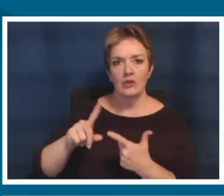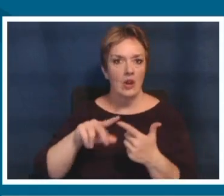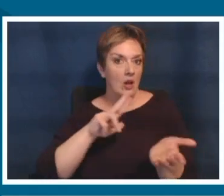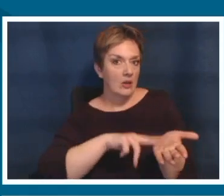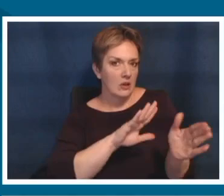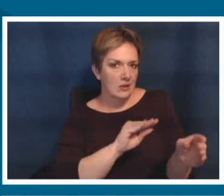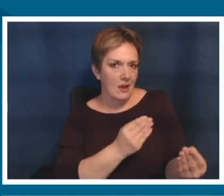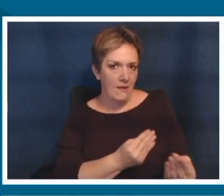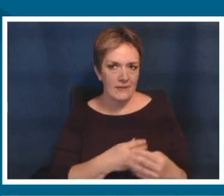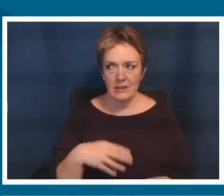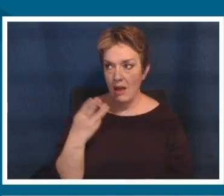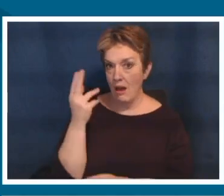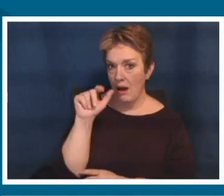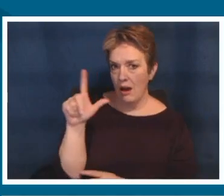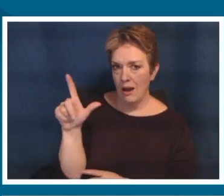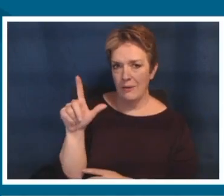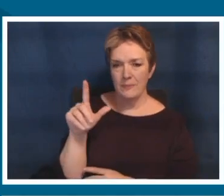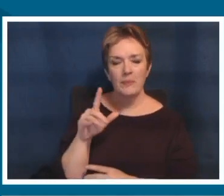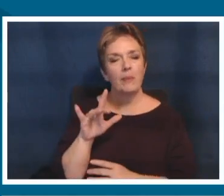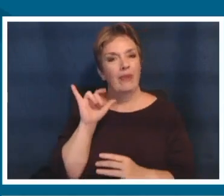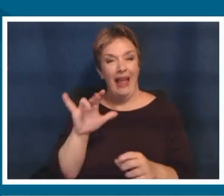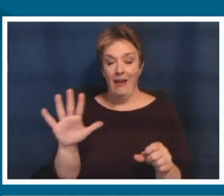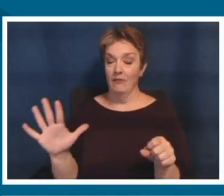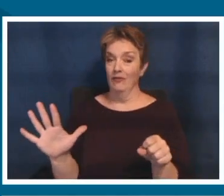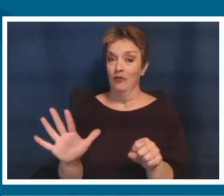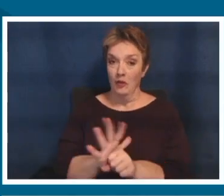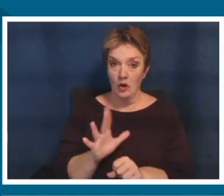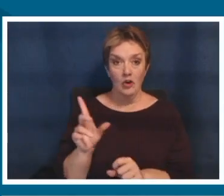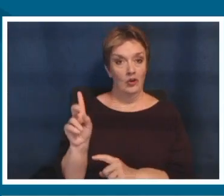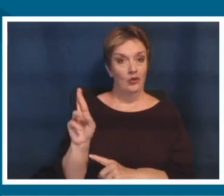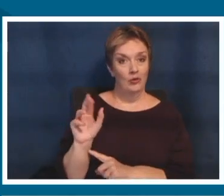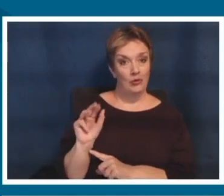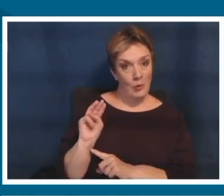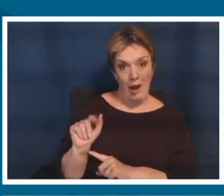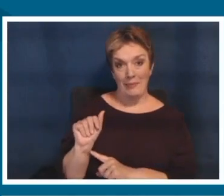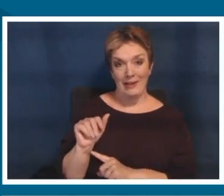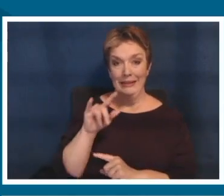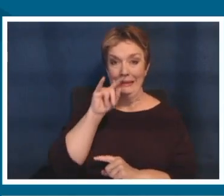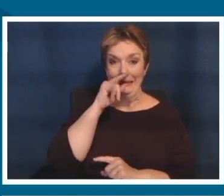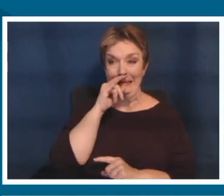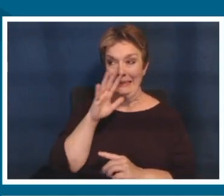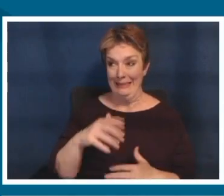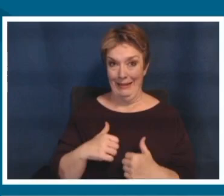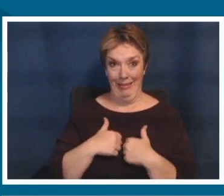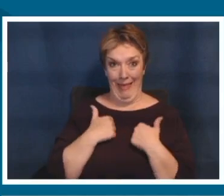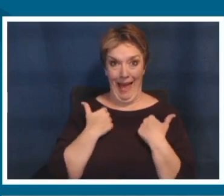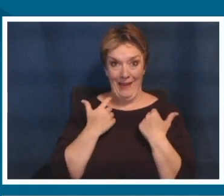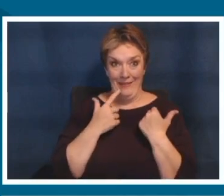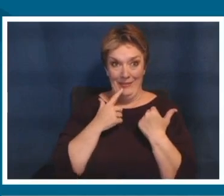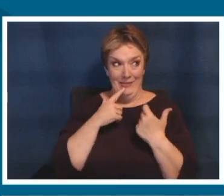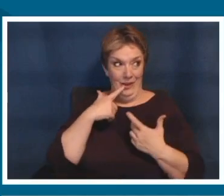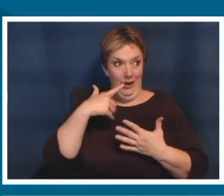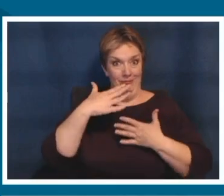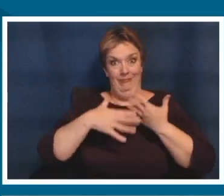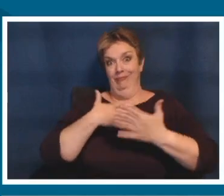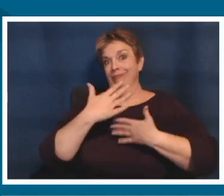unfolding um and they're so relatable right and so we